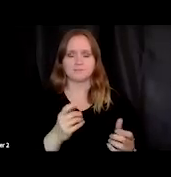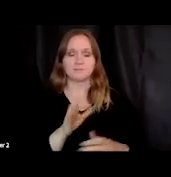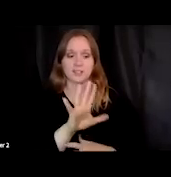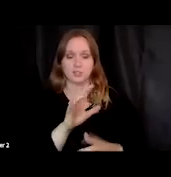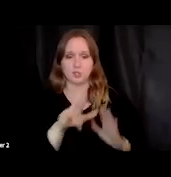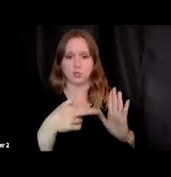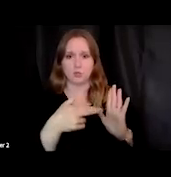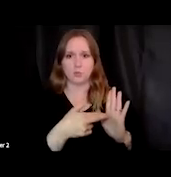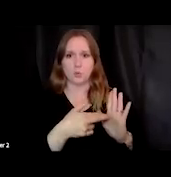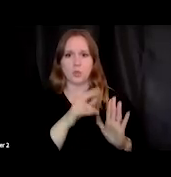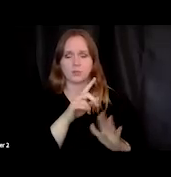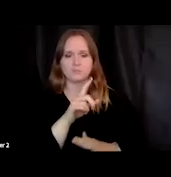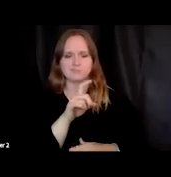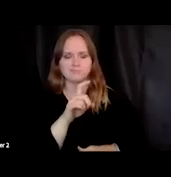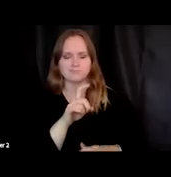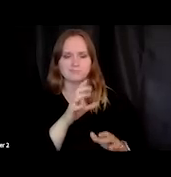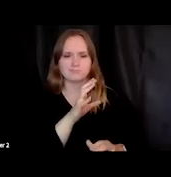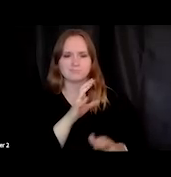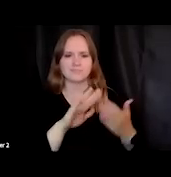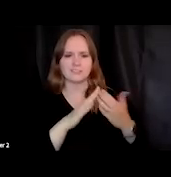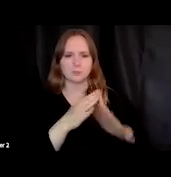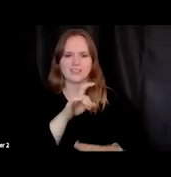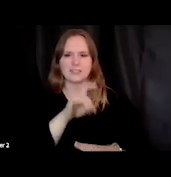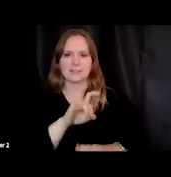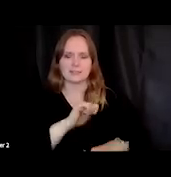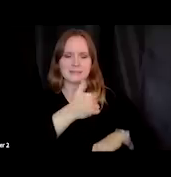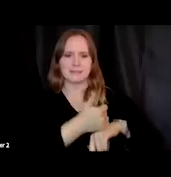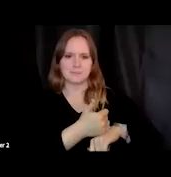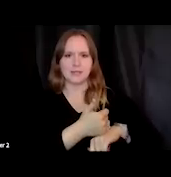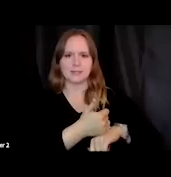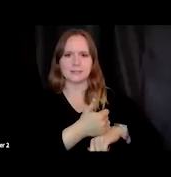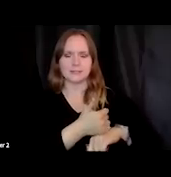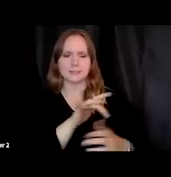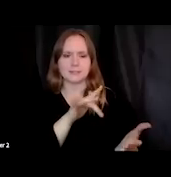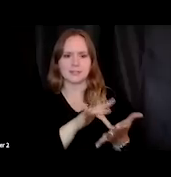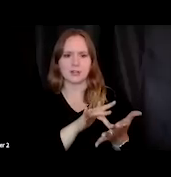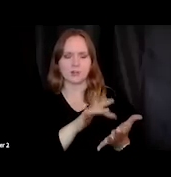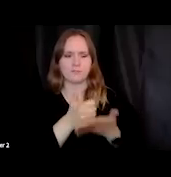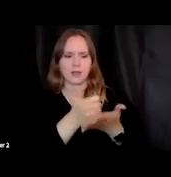based center at the San Francisco VA, which helps veterans obtain housing support